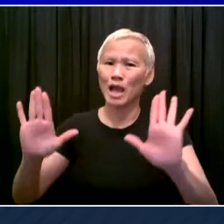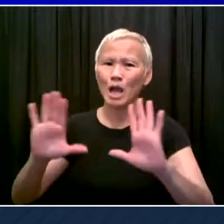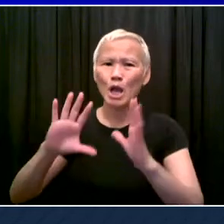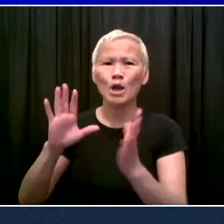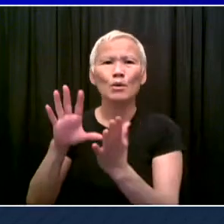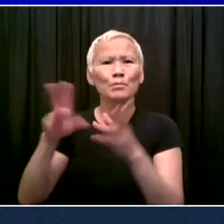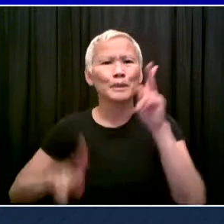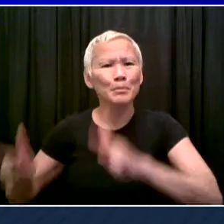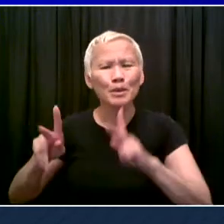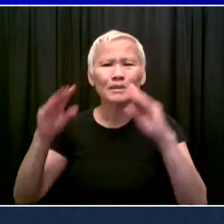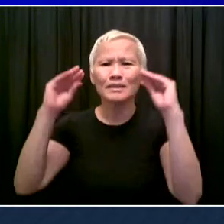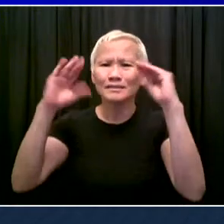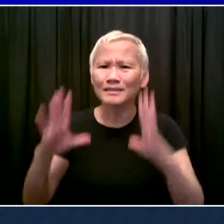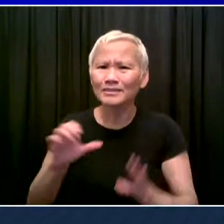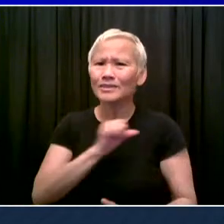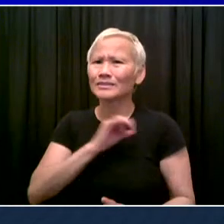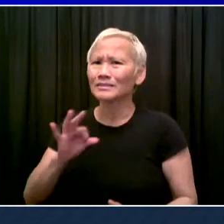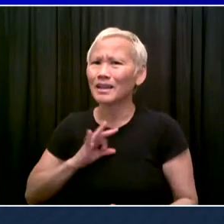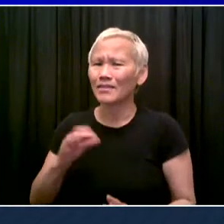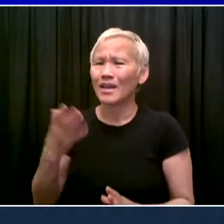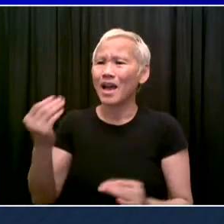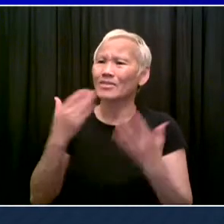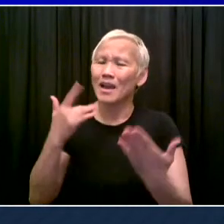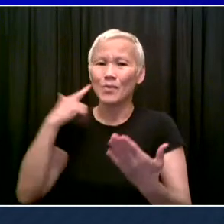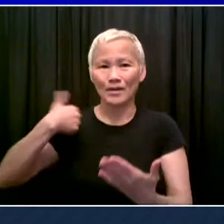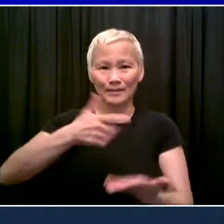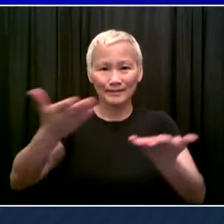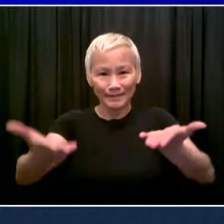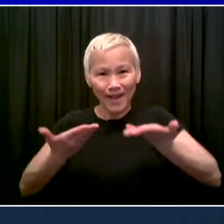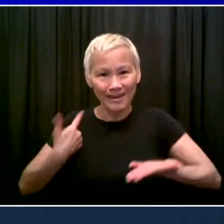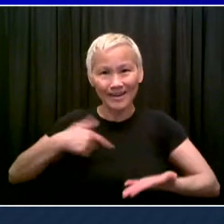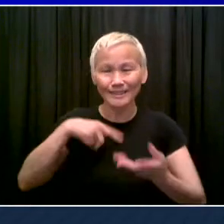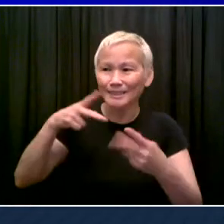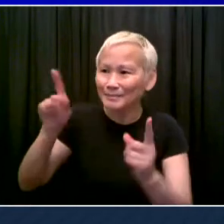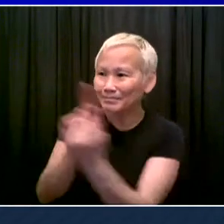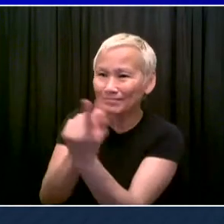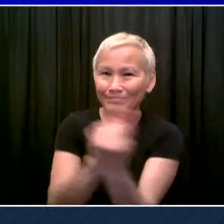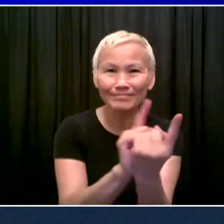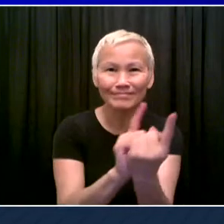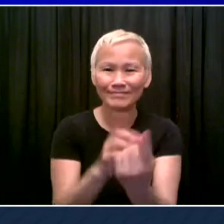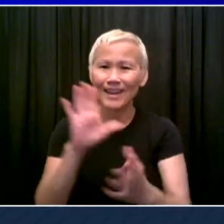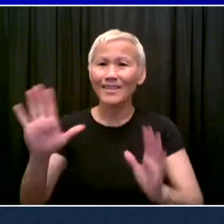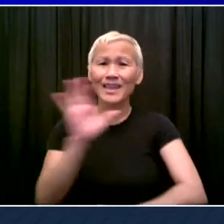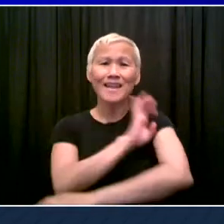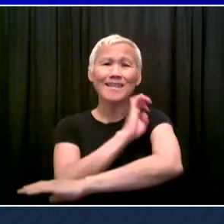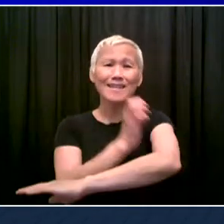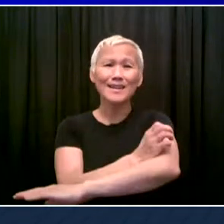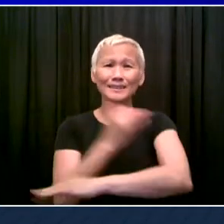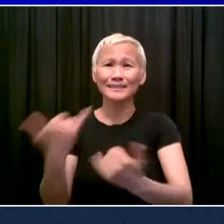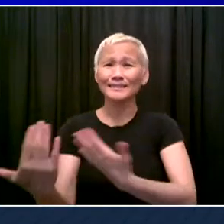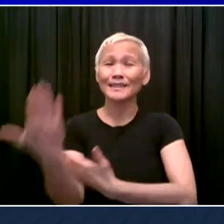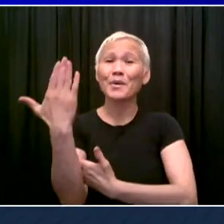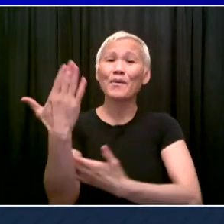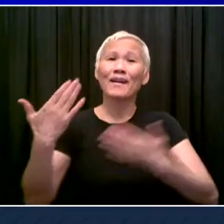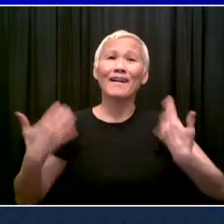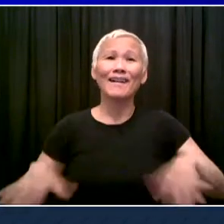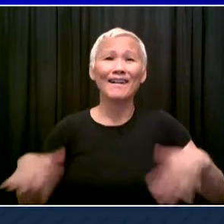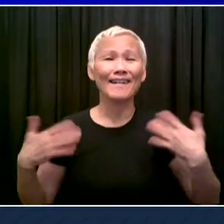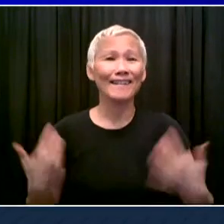THANKS TO